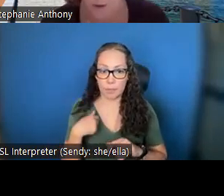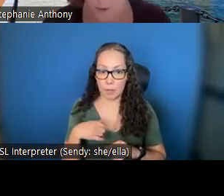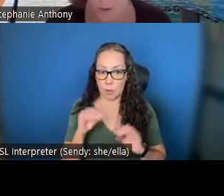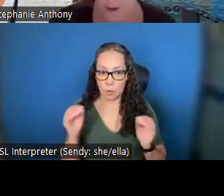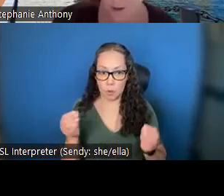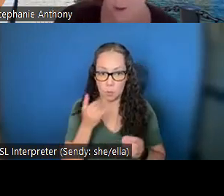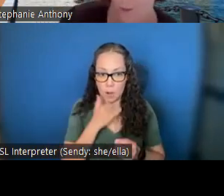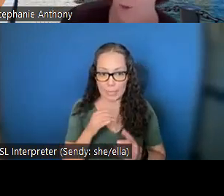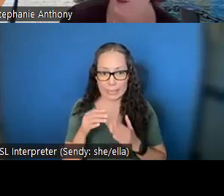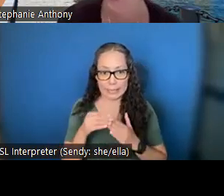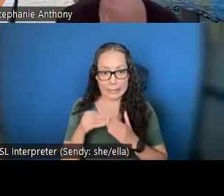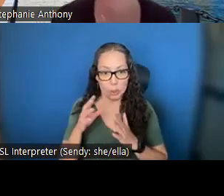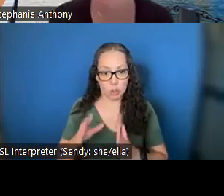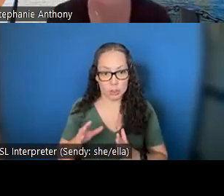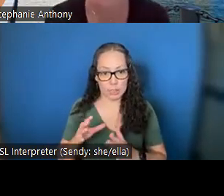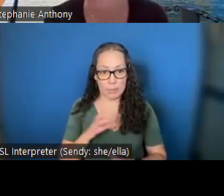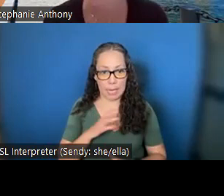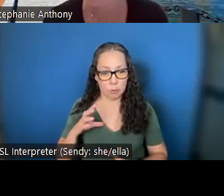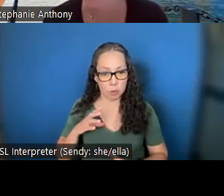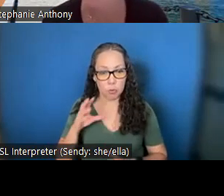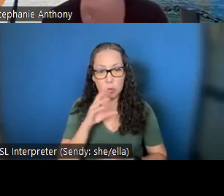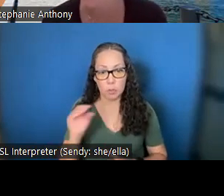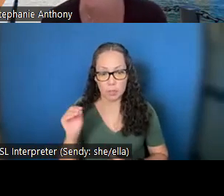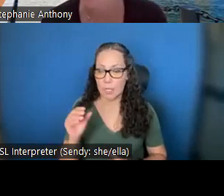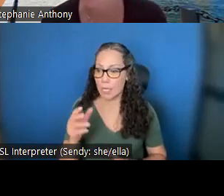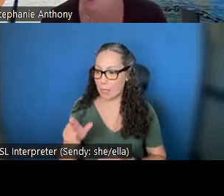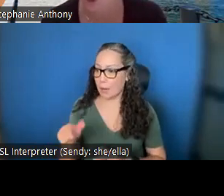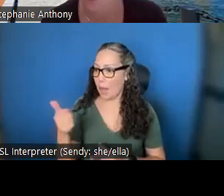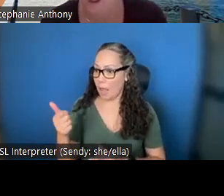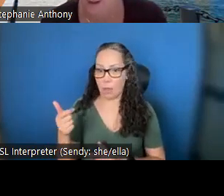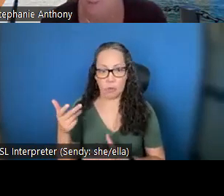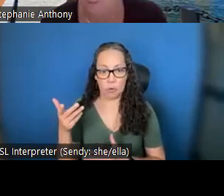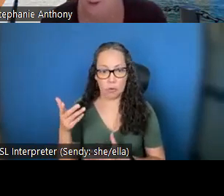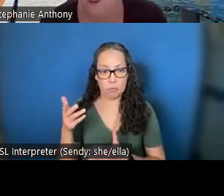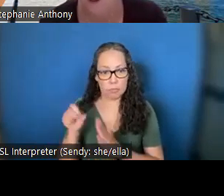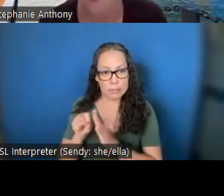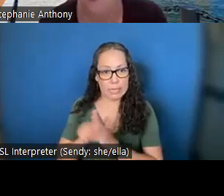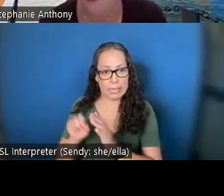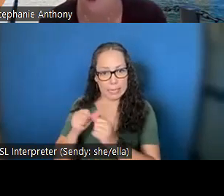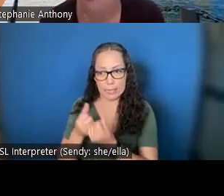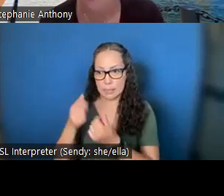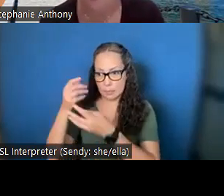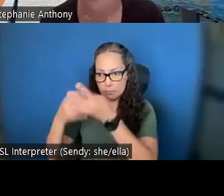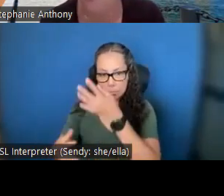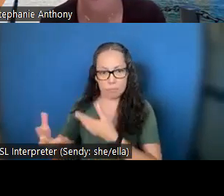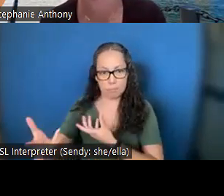so you know really bringing in some other state agencies that do serve um adrc consumers whether